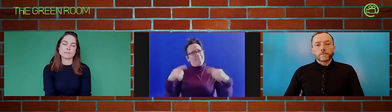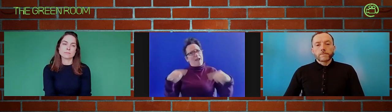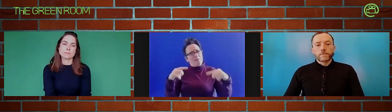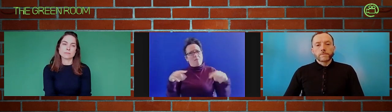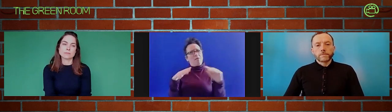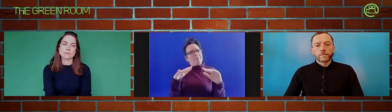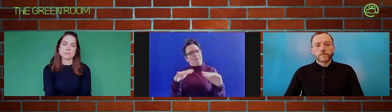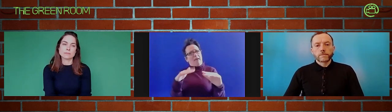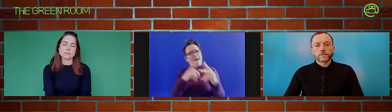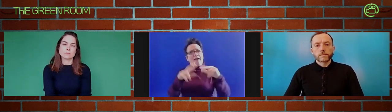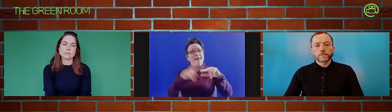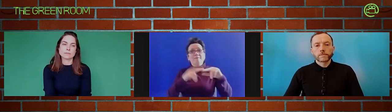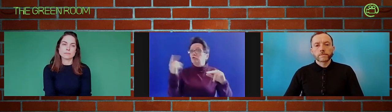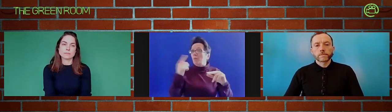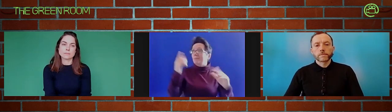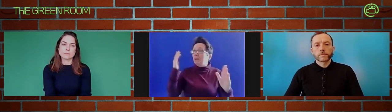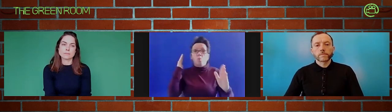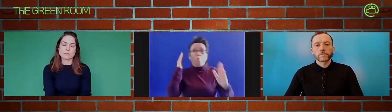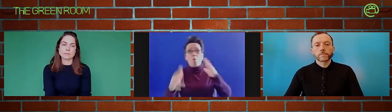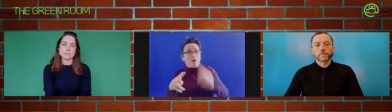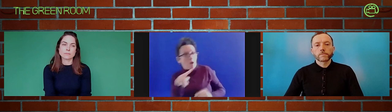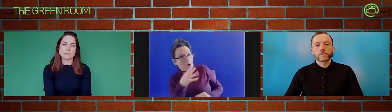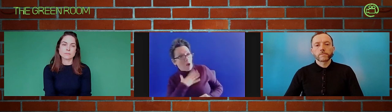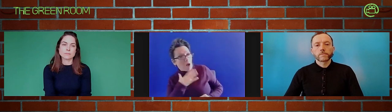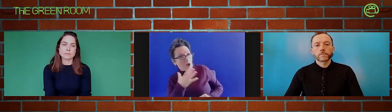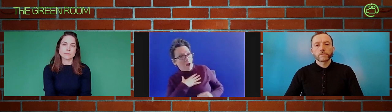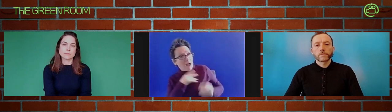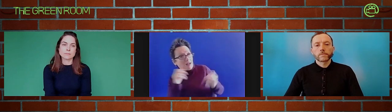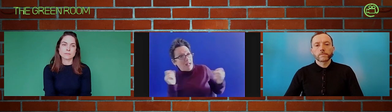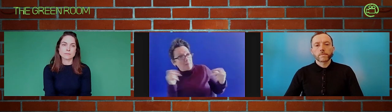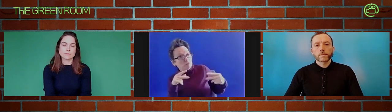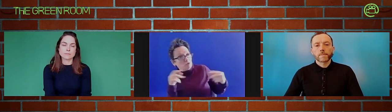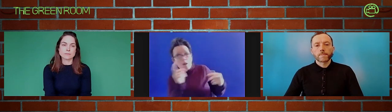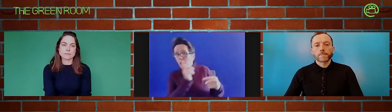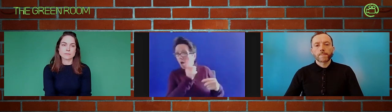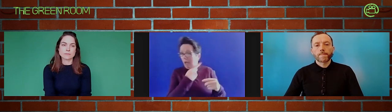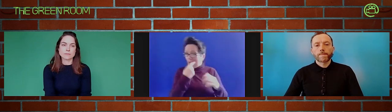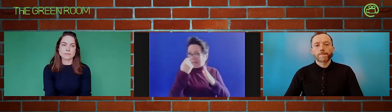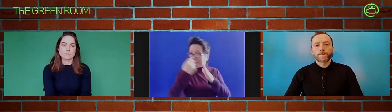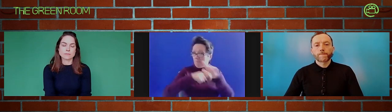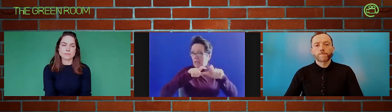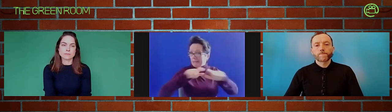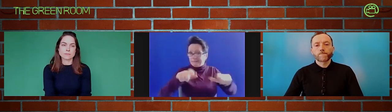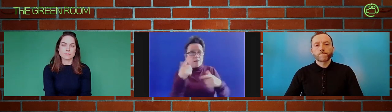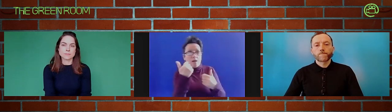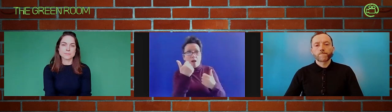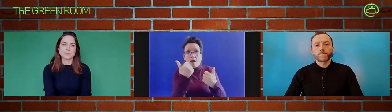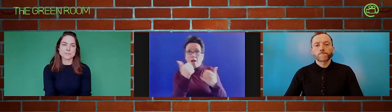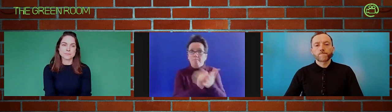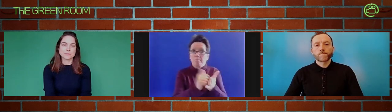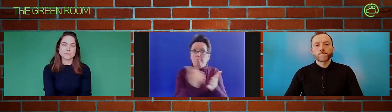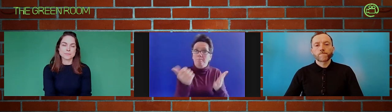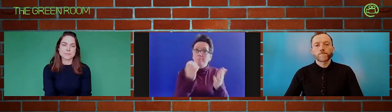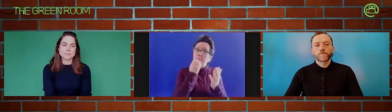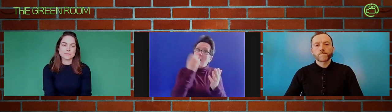saw, 'oh there's captions oh I can just buy a ticket right on the door and come in and there's captions'. And we didn't necessarily